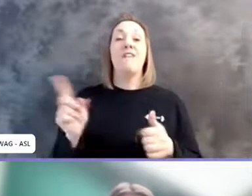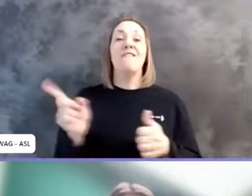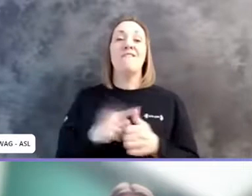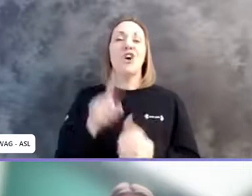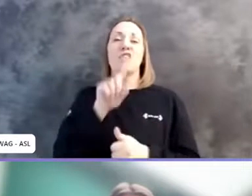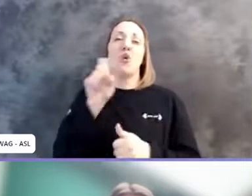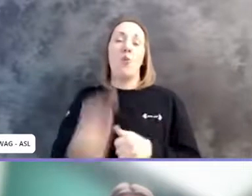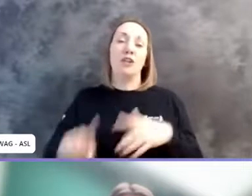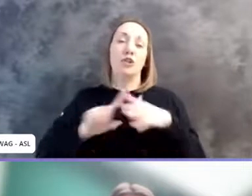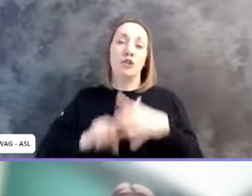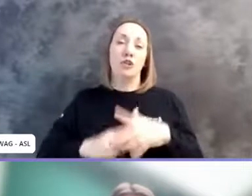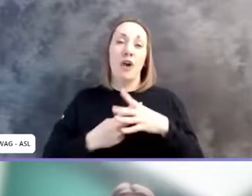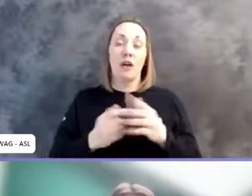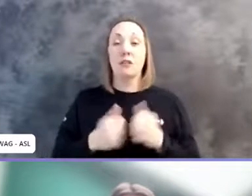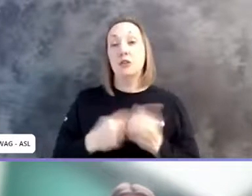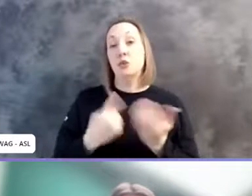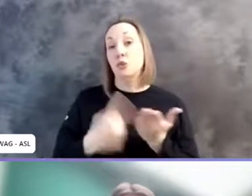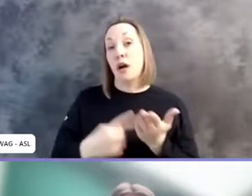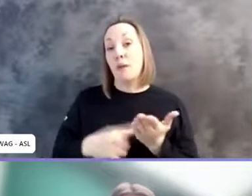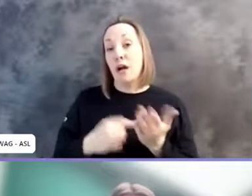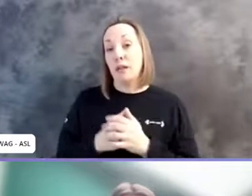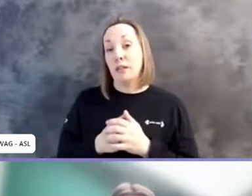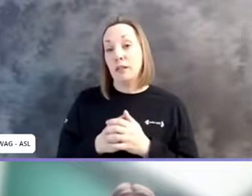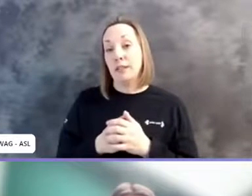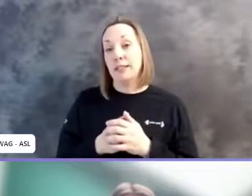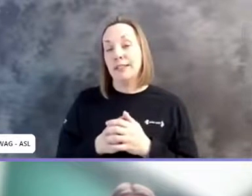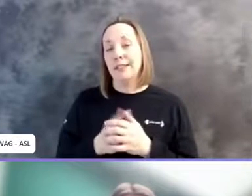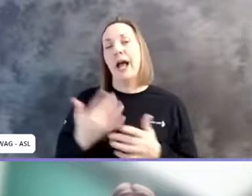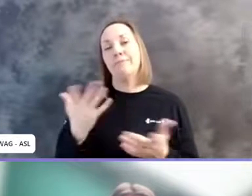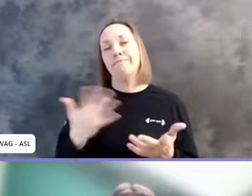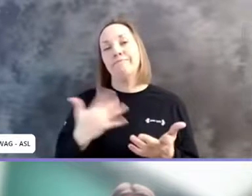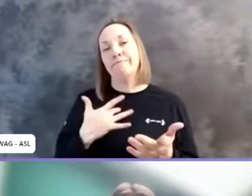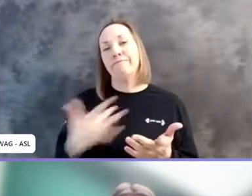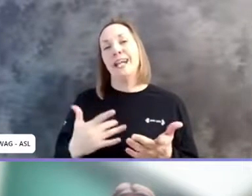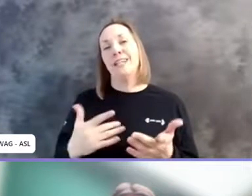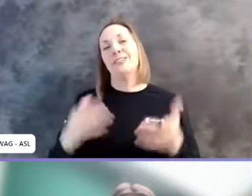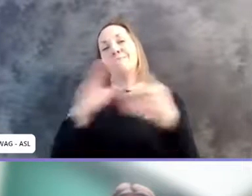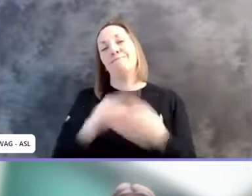paints a pretty good picture for everybody. This first going to question we're start